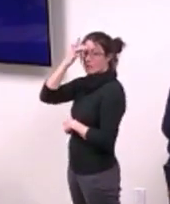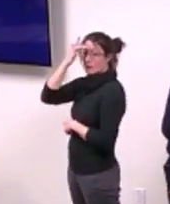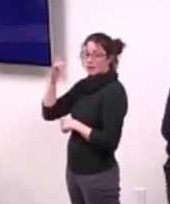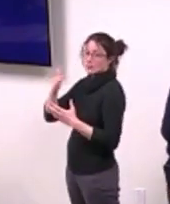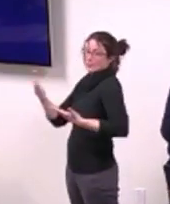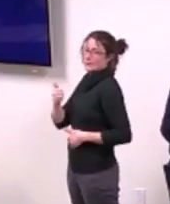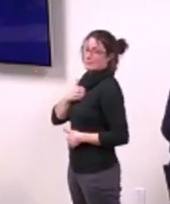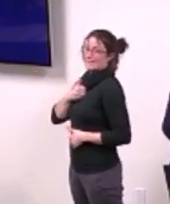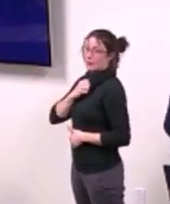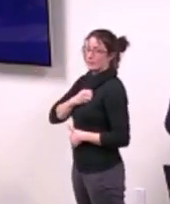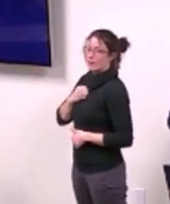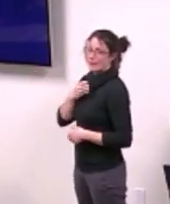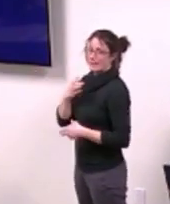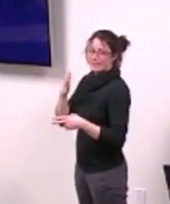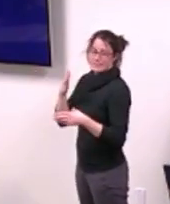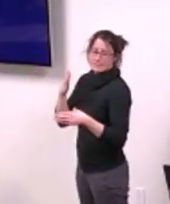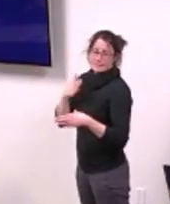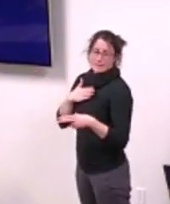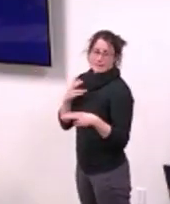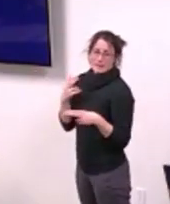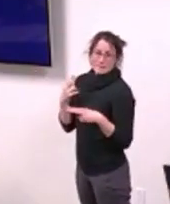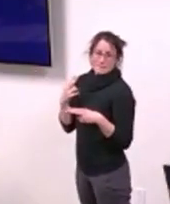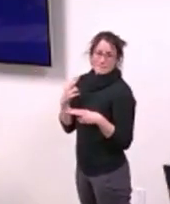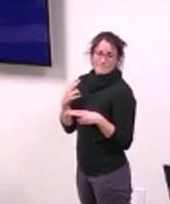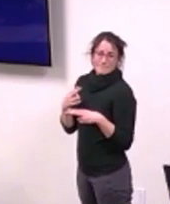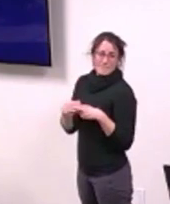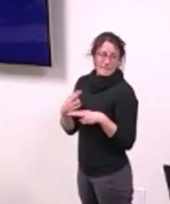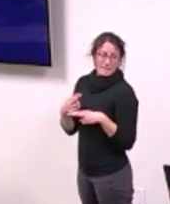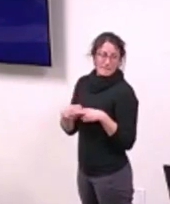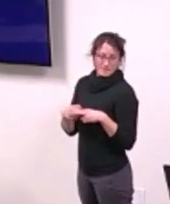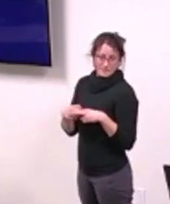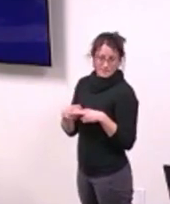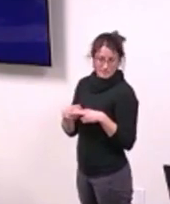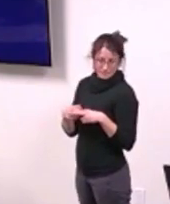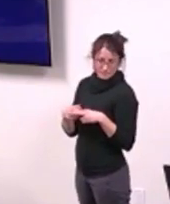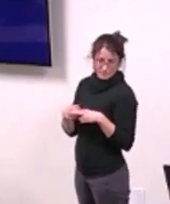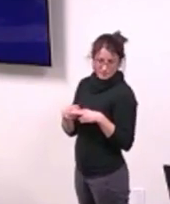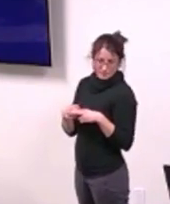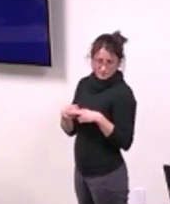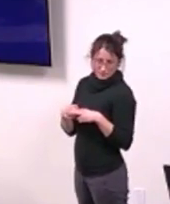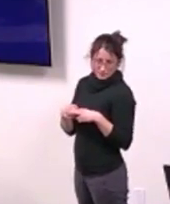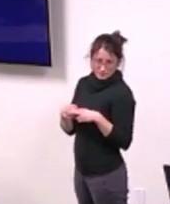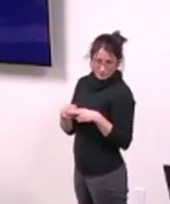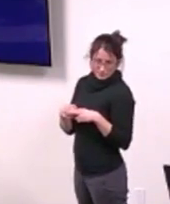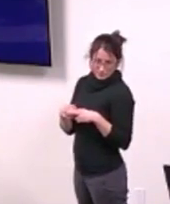That. I'm sorry, say it again.